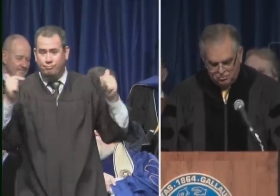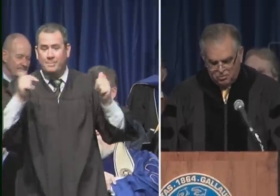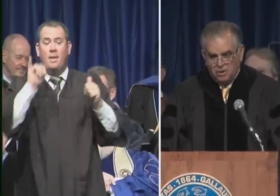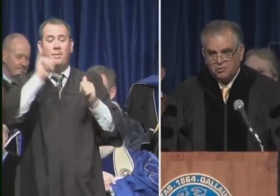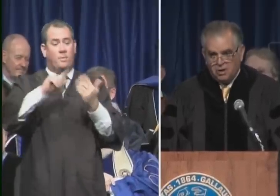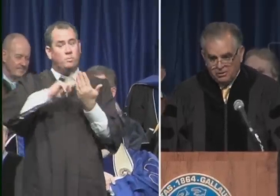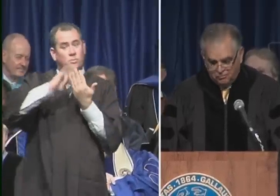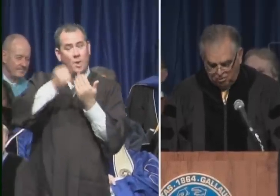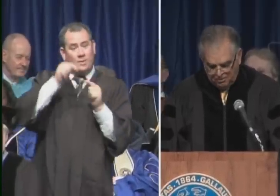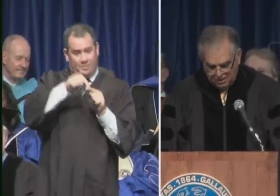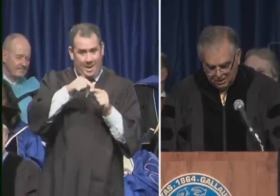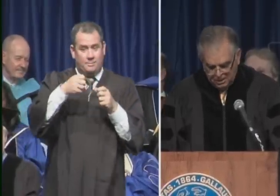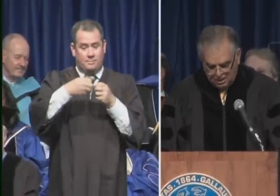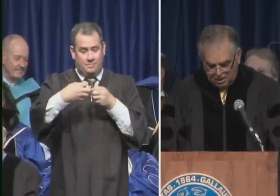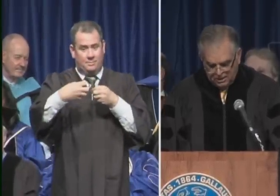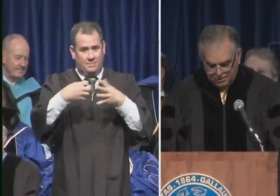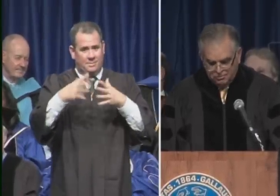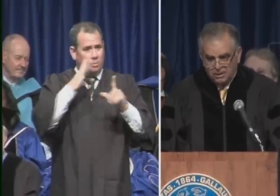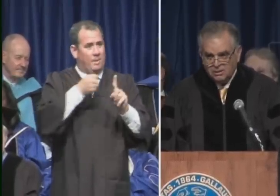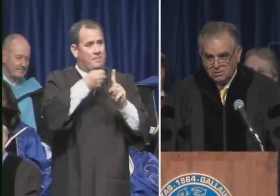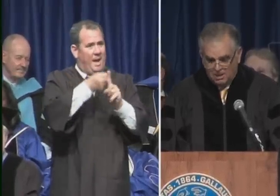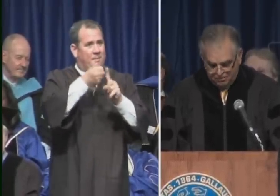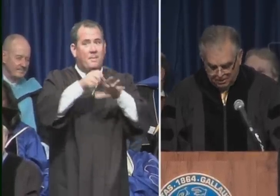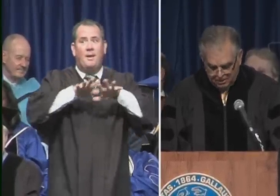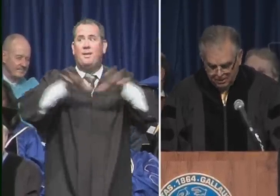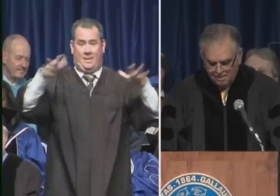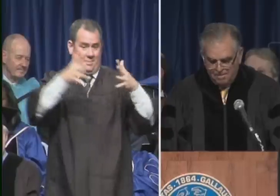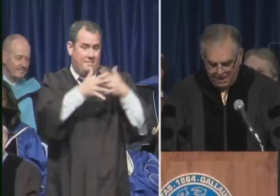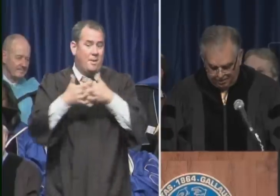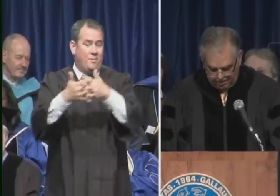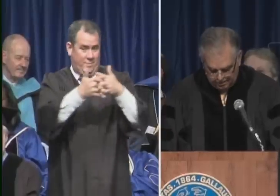we are transforming our country into something better.